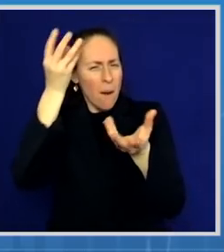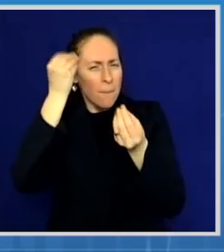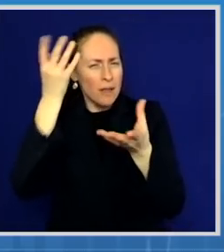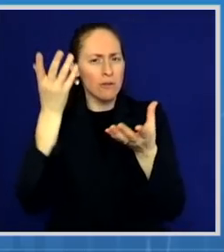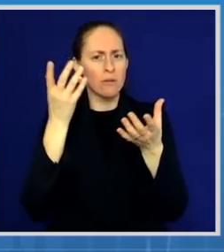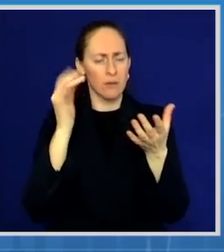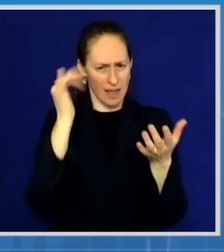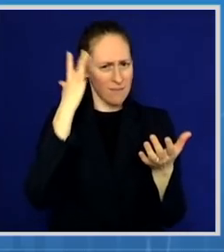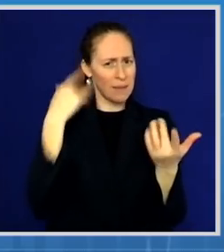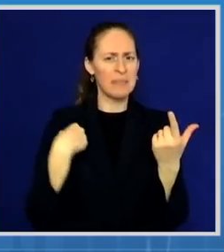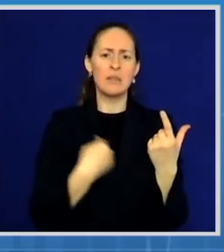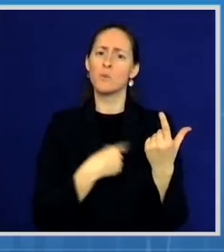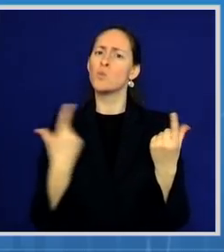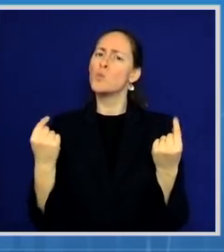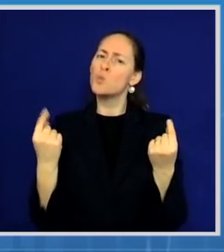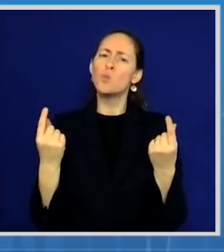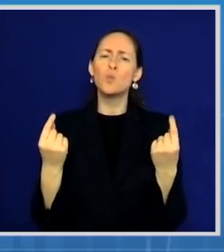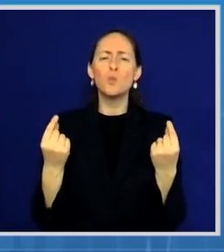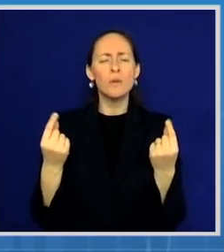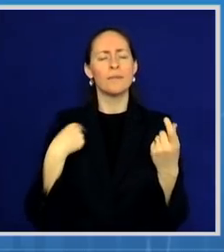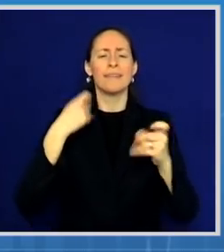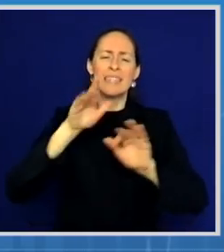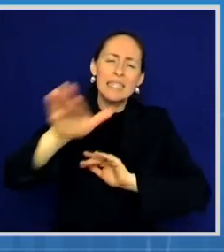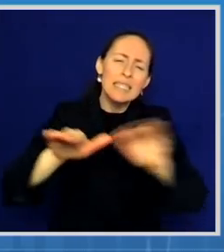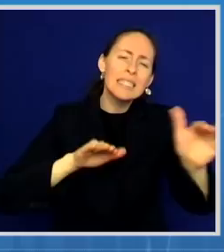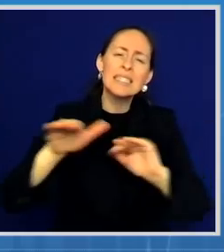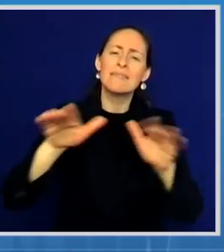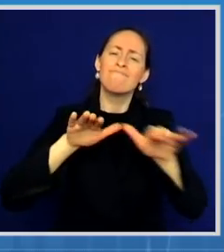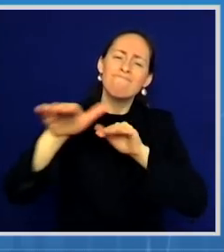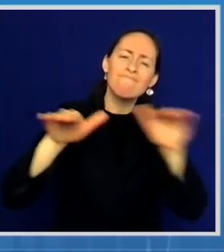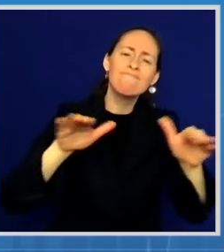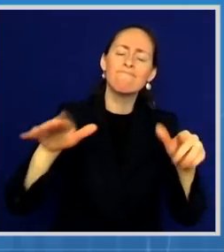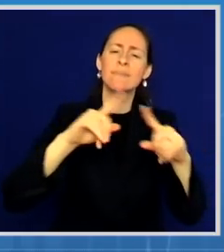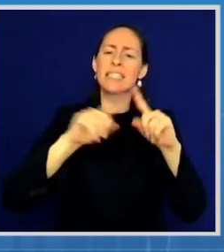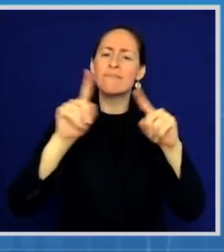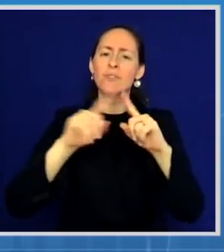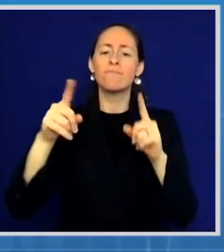and reach of our COVID-19 Community Corps, which you'll remember is a nationwide grassroots